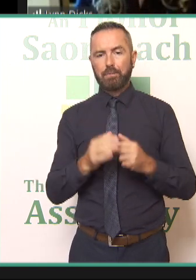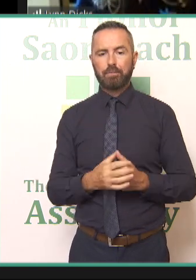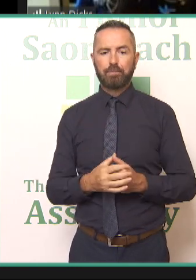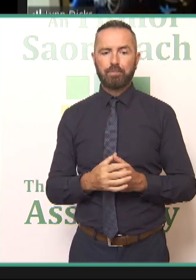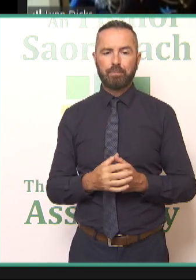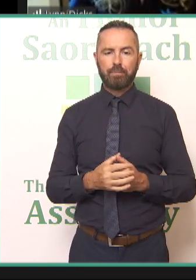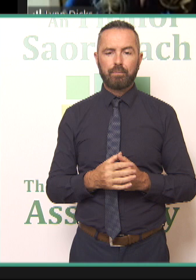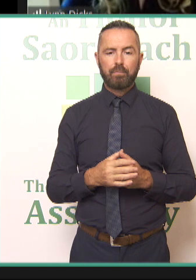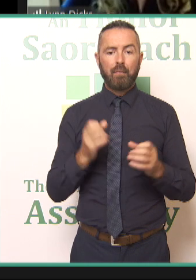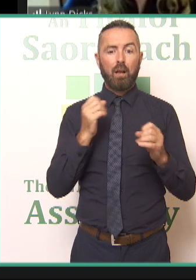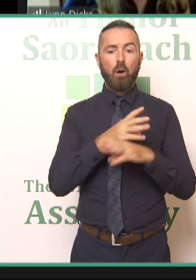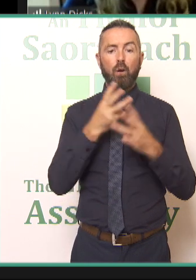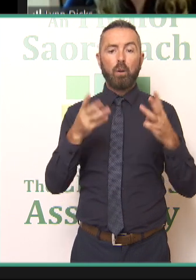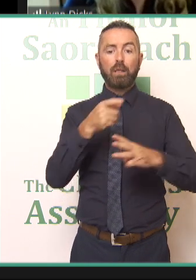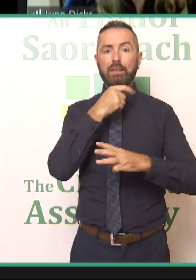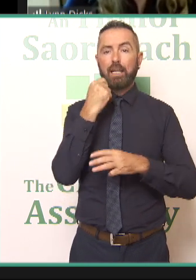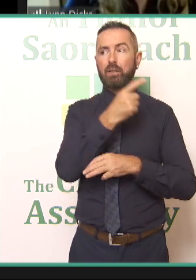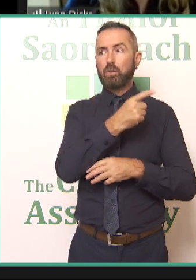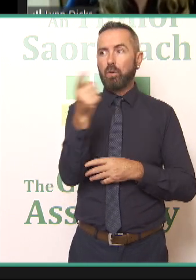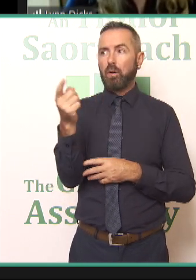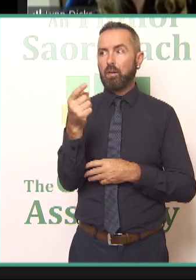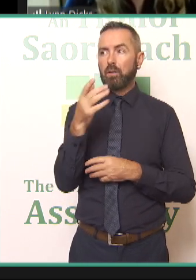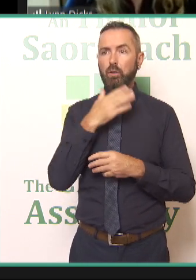that's all I'm going to say to you I just wanted to leave you with this picture because